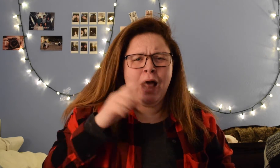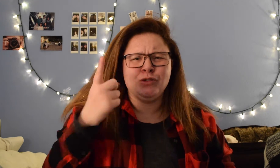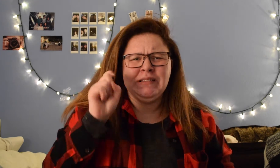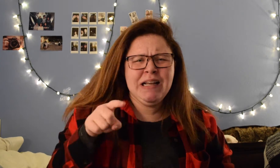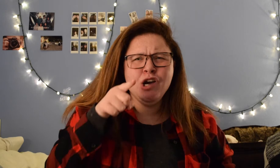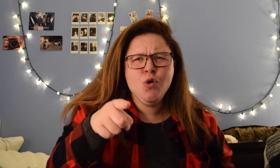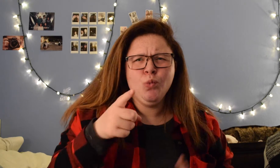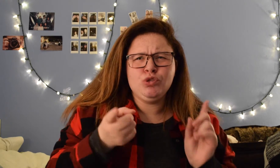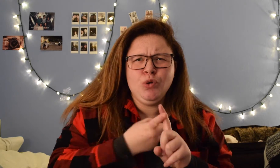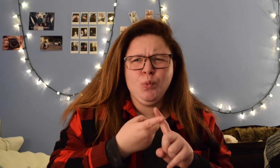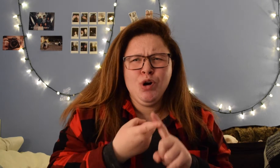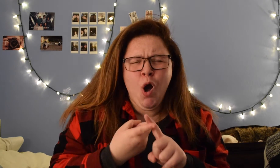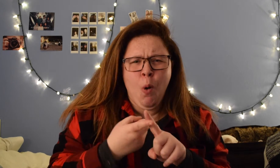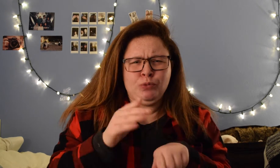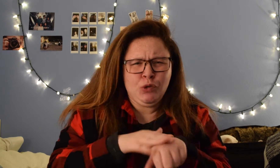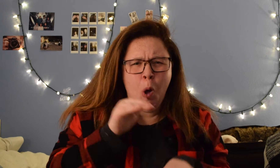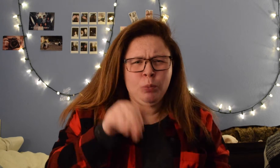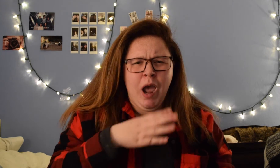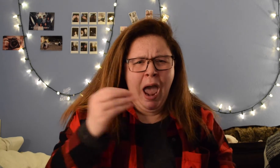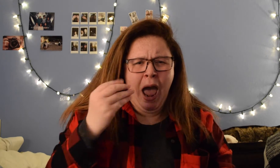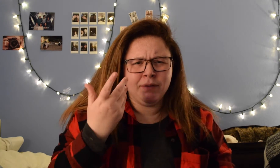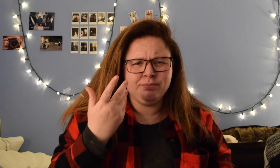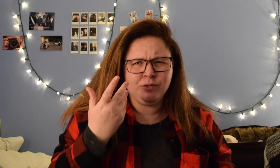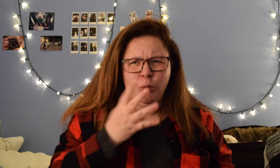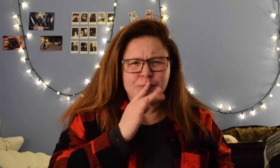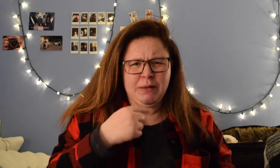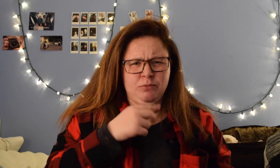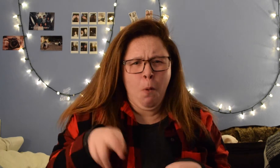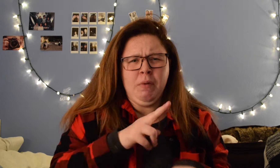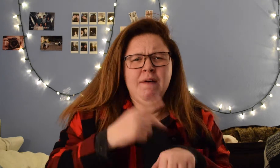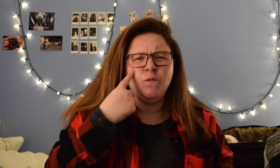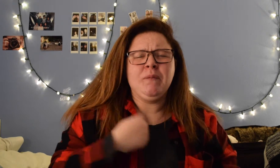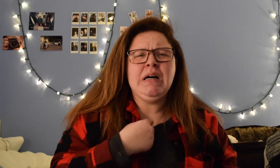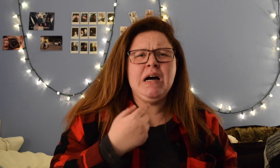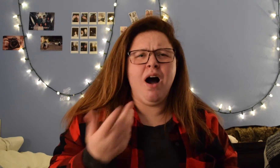All I needed you to do is to slow down and speak normally